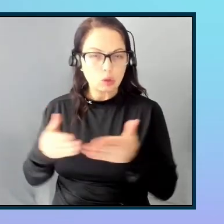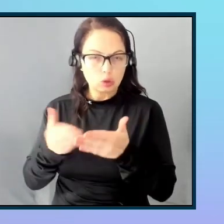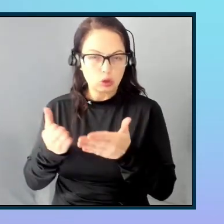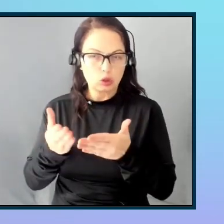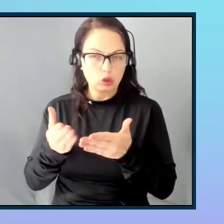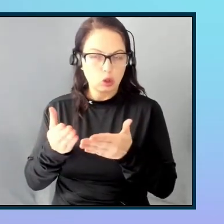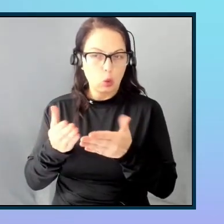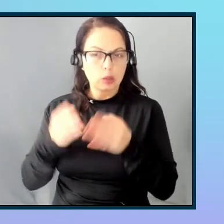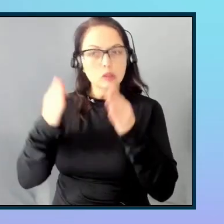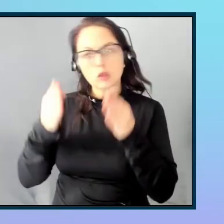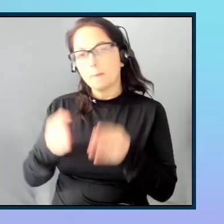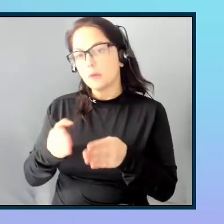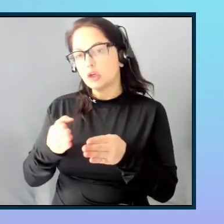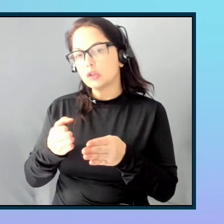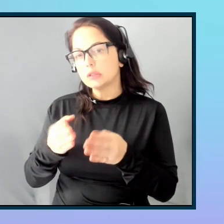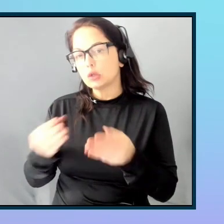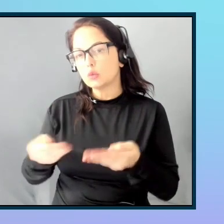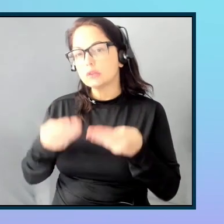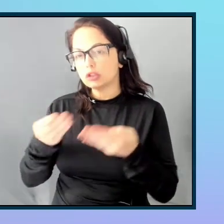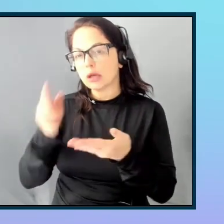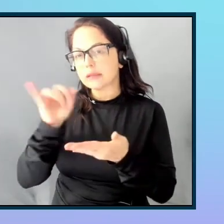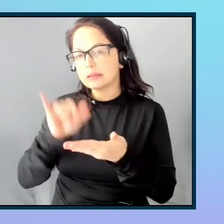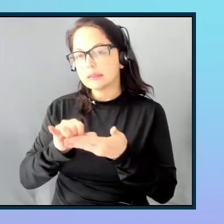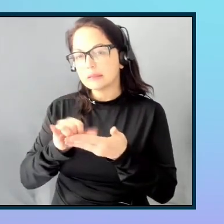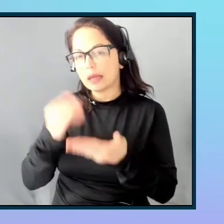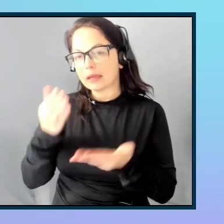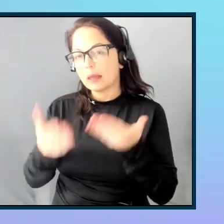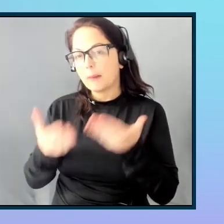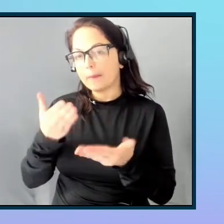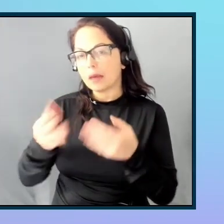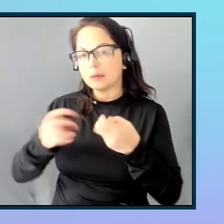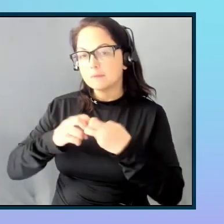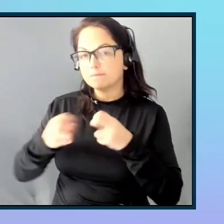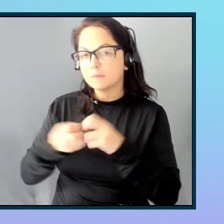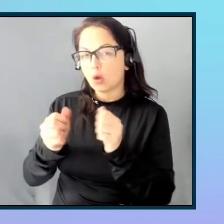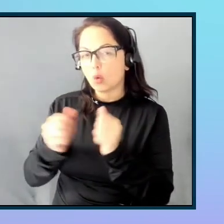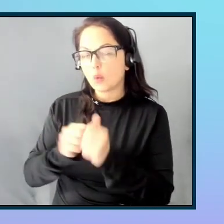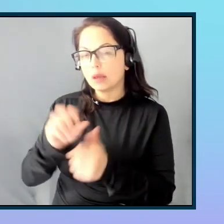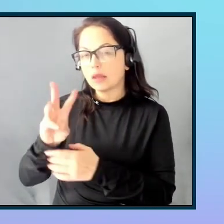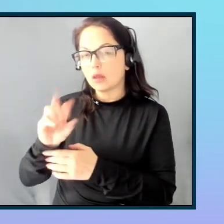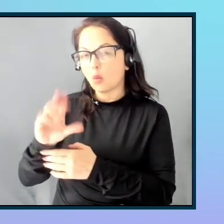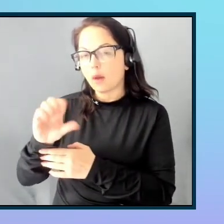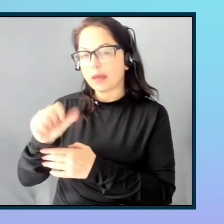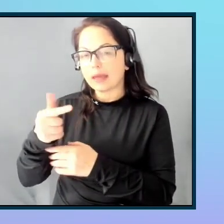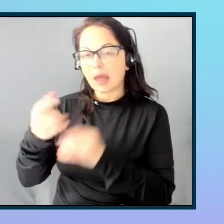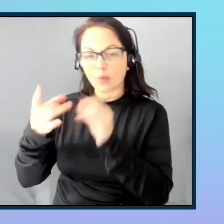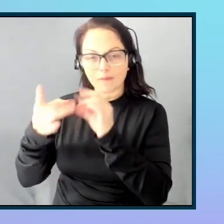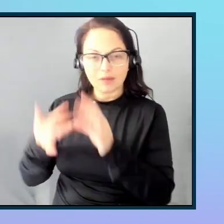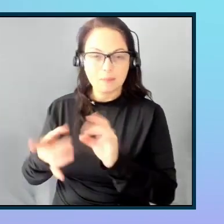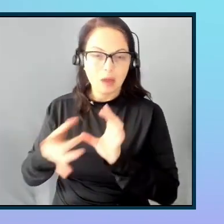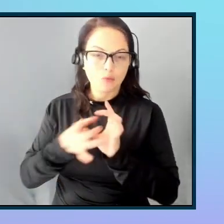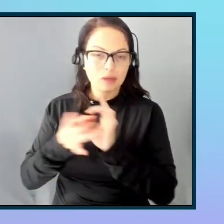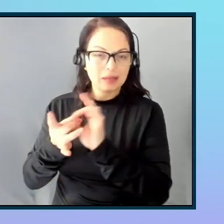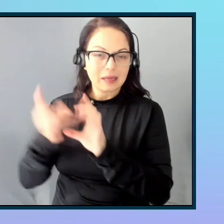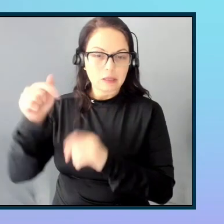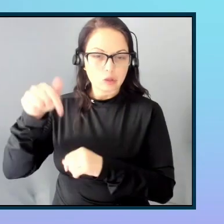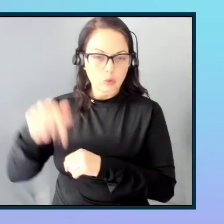might raise an issue with WCAG as feedback related to this. 'Cause I don't think I've seen this question come up.